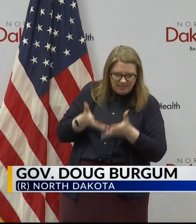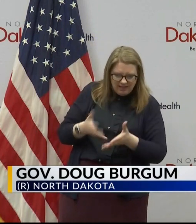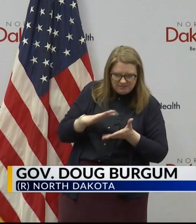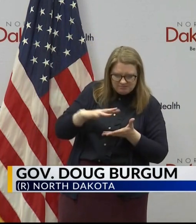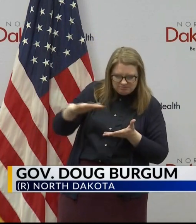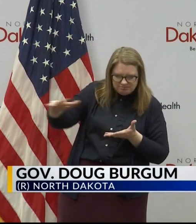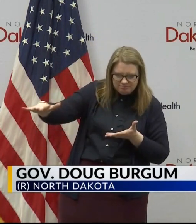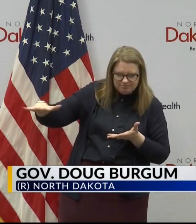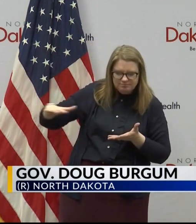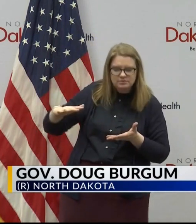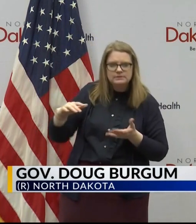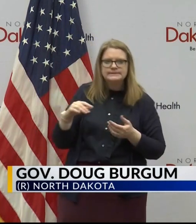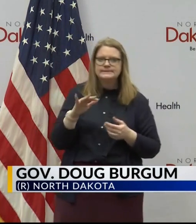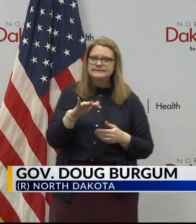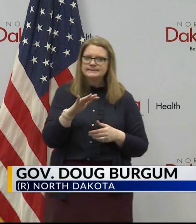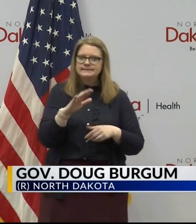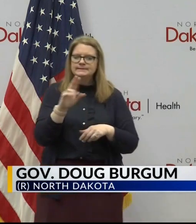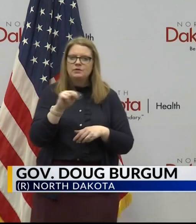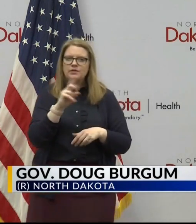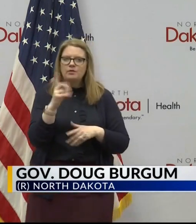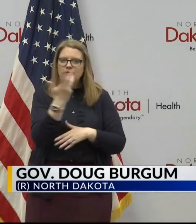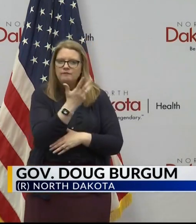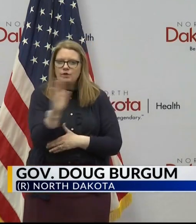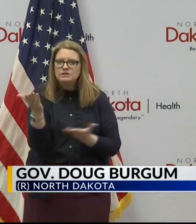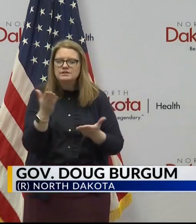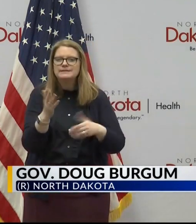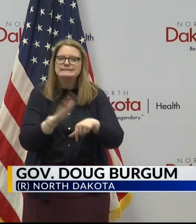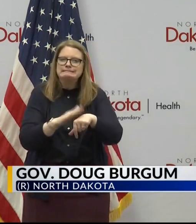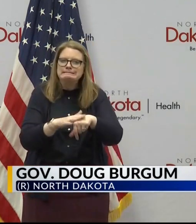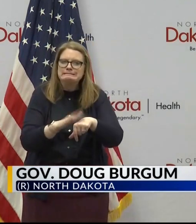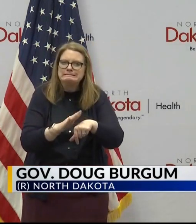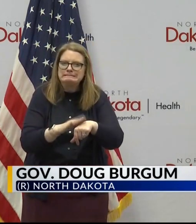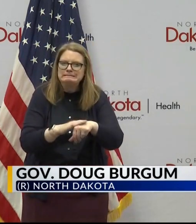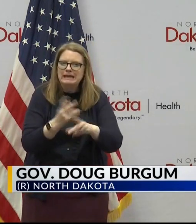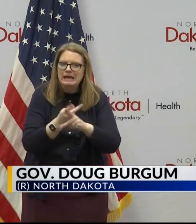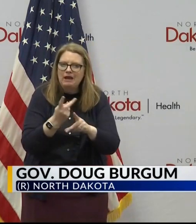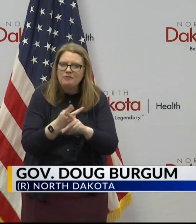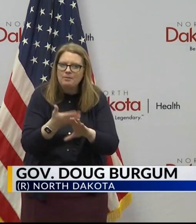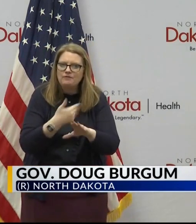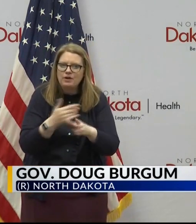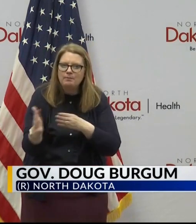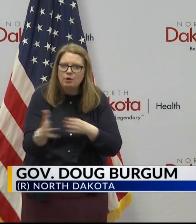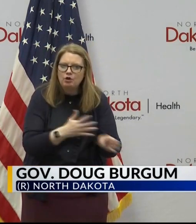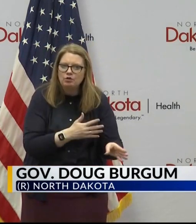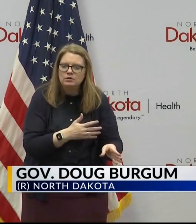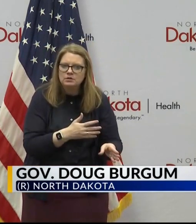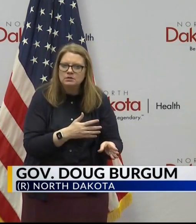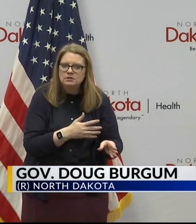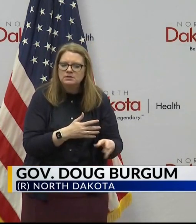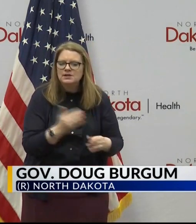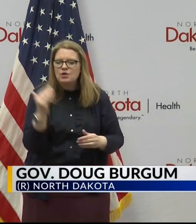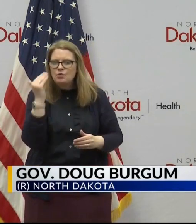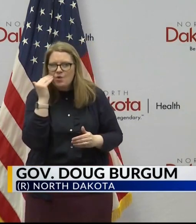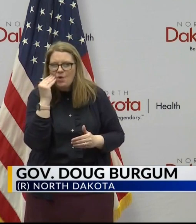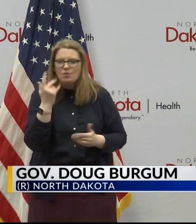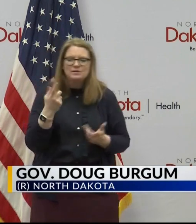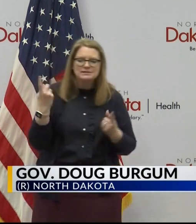WE KNOW THERE'S A LOT OF STUBBLE THAT GOT LEFT LAST YEAR, BUT WE IN THE NORTH DAKOTA FOREST